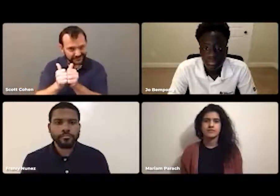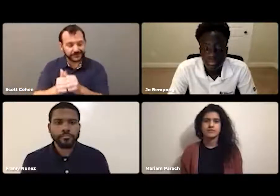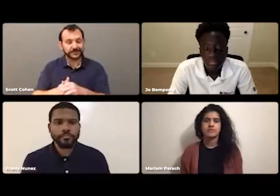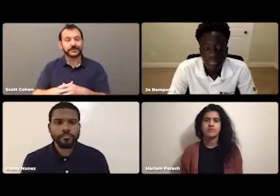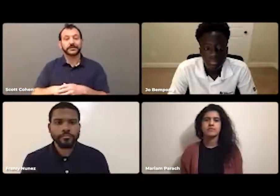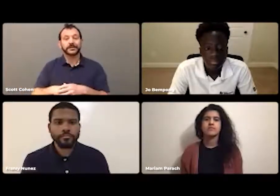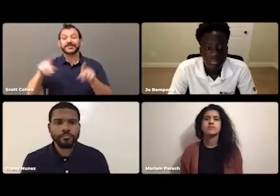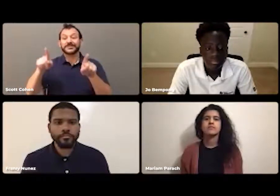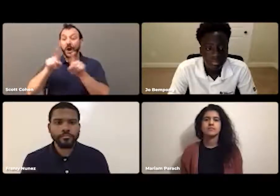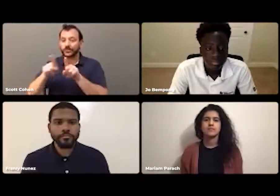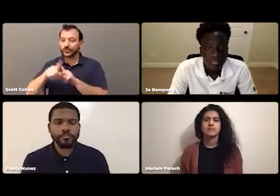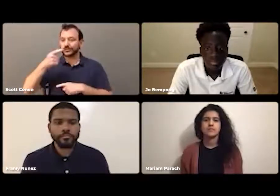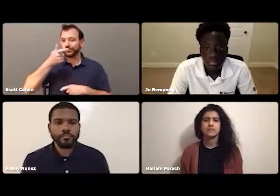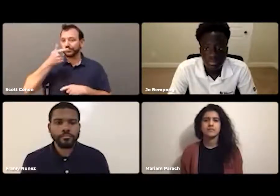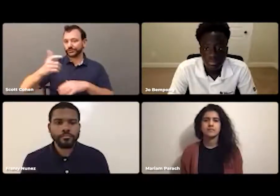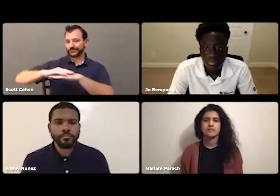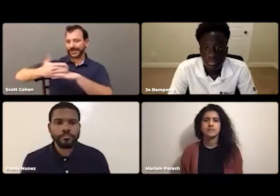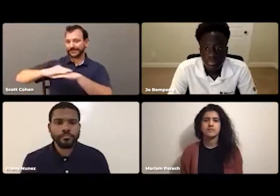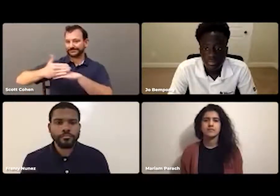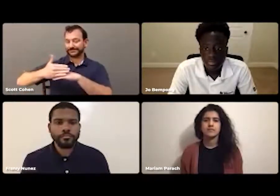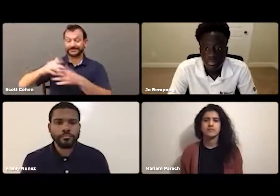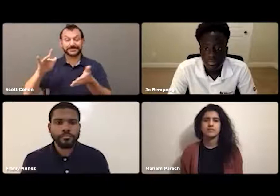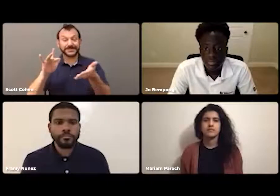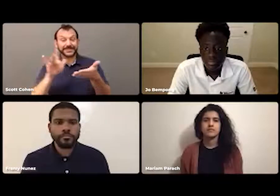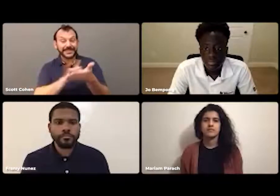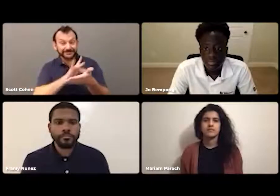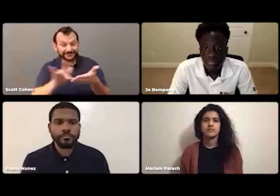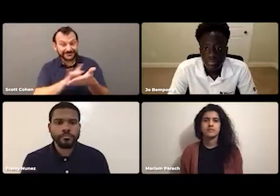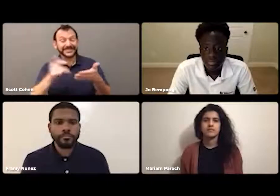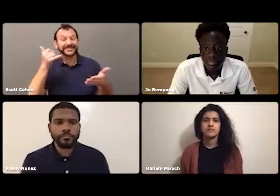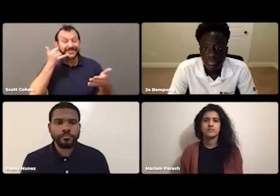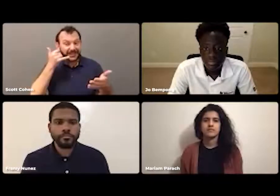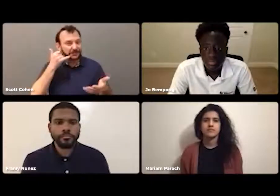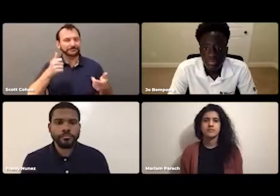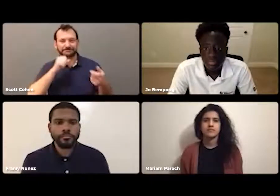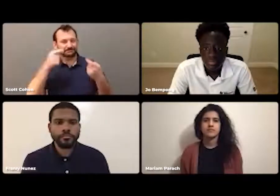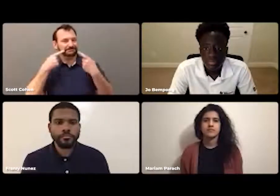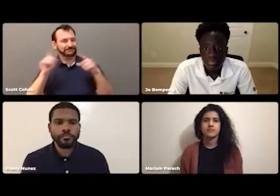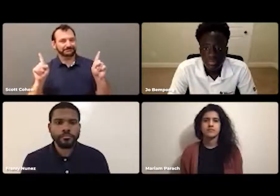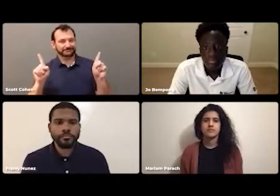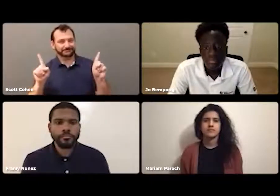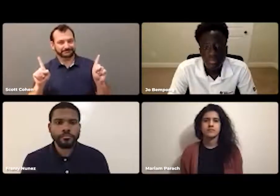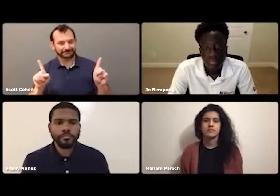You do have to make sure your Zoom software is updated to the latest version for it to function and work properly.